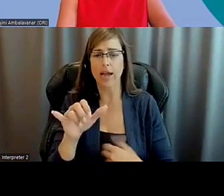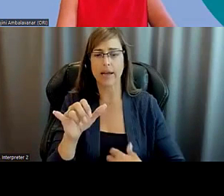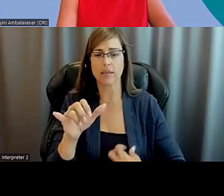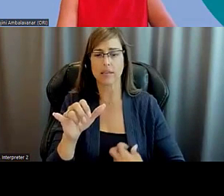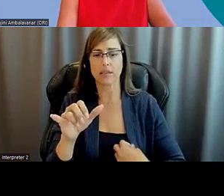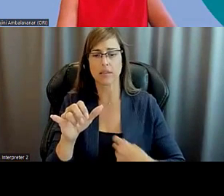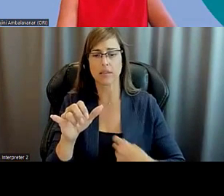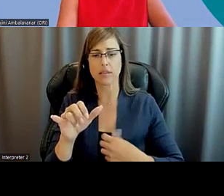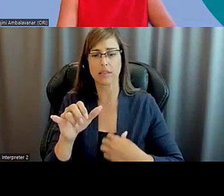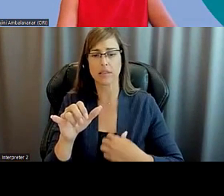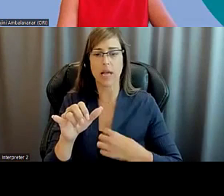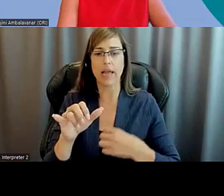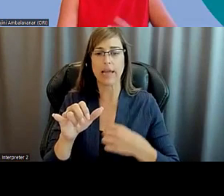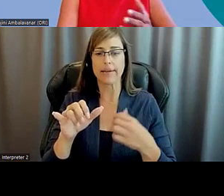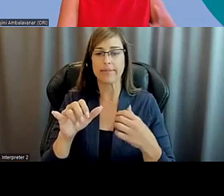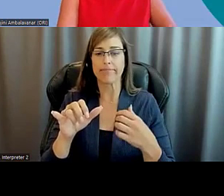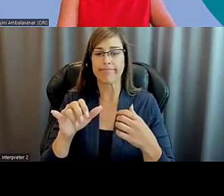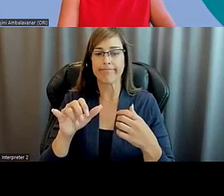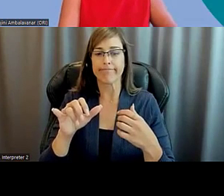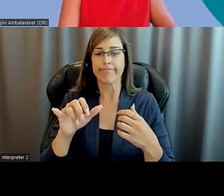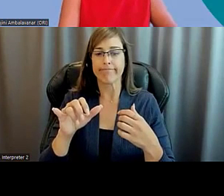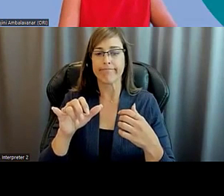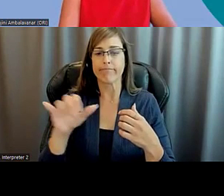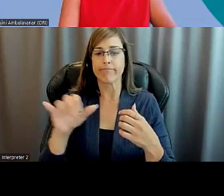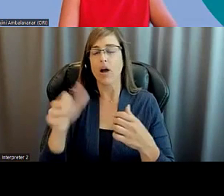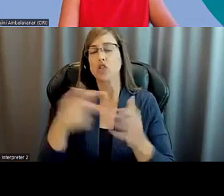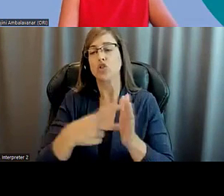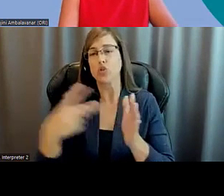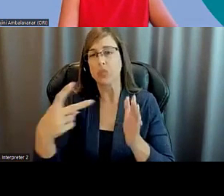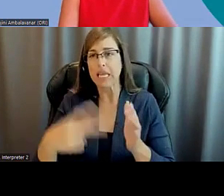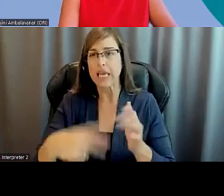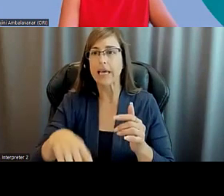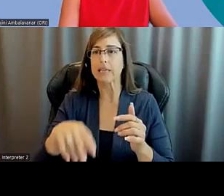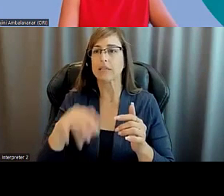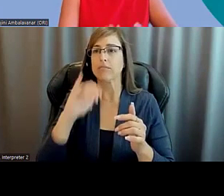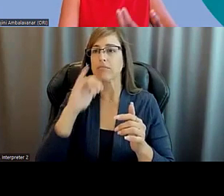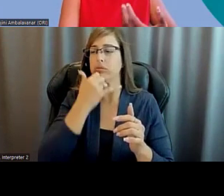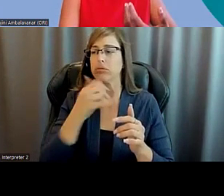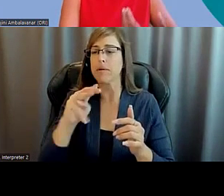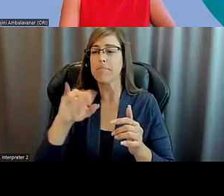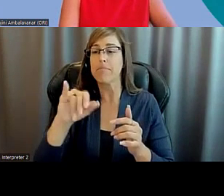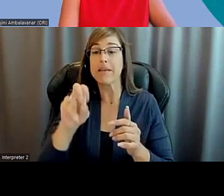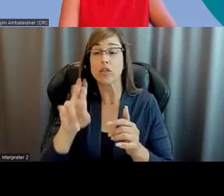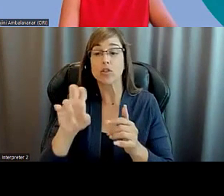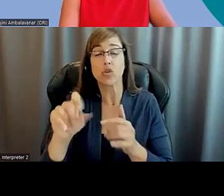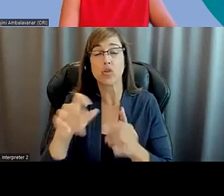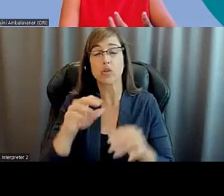duplicate publications, misuse of animals and human and financial mismanagement.